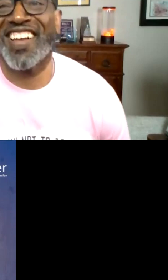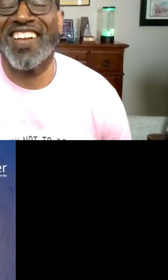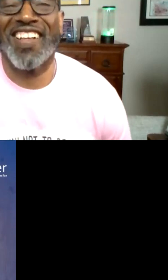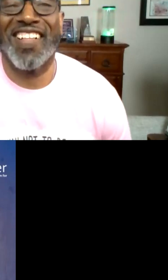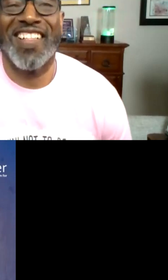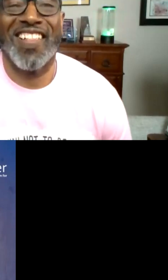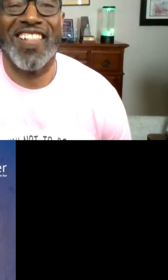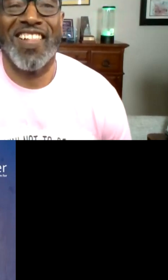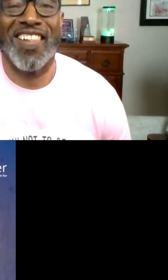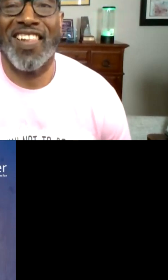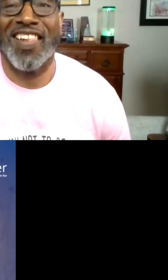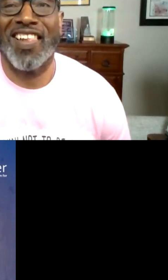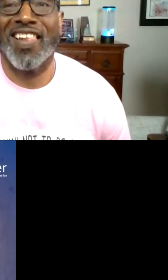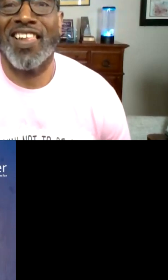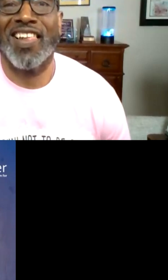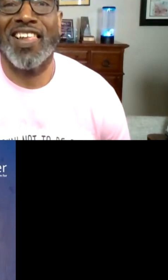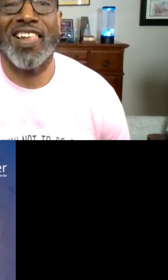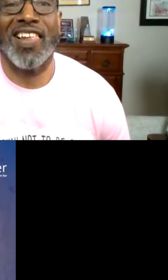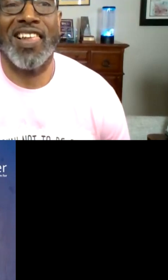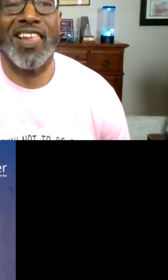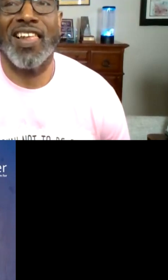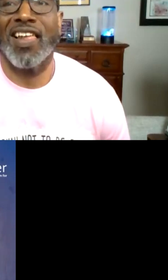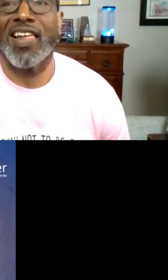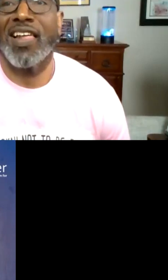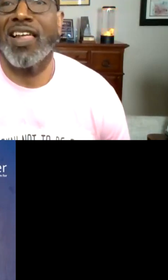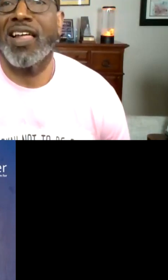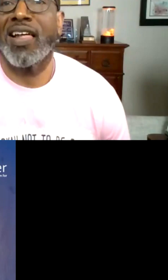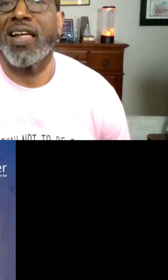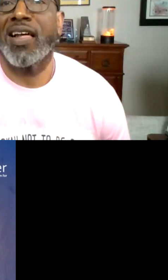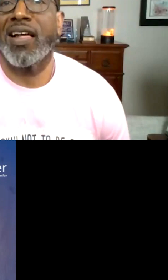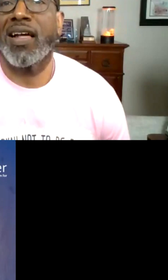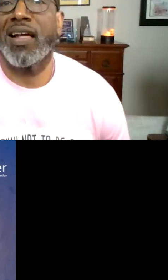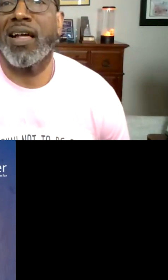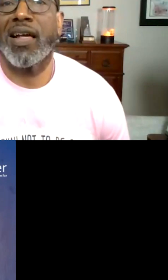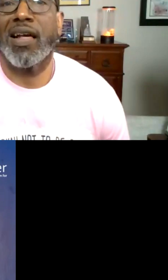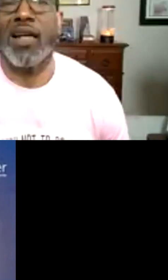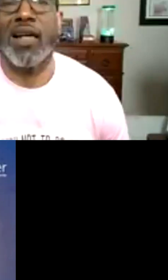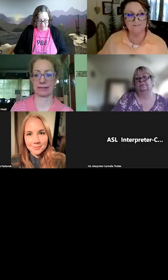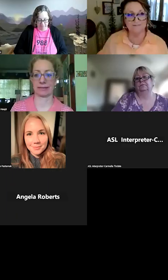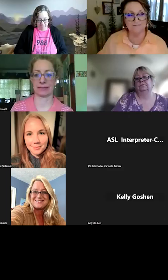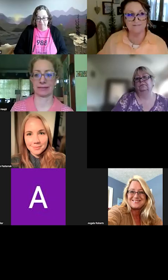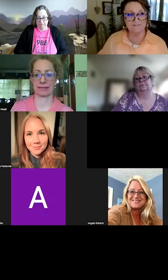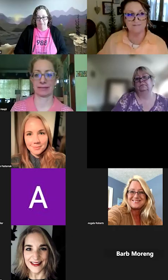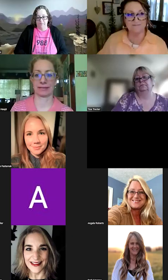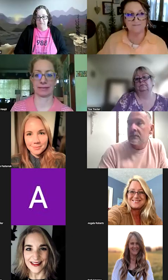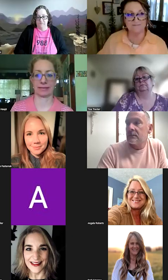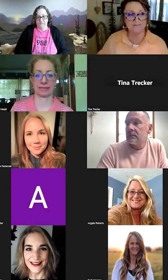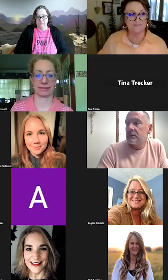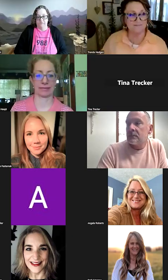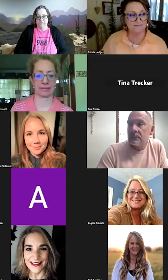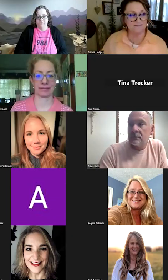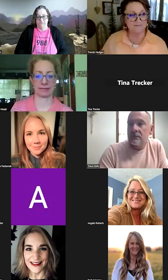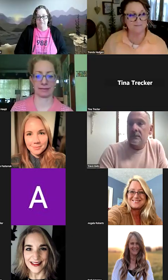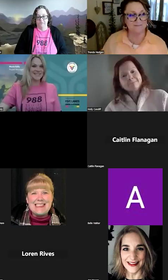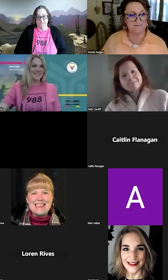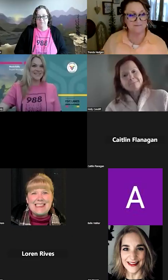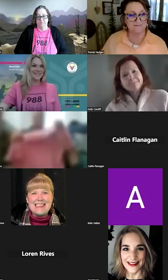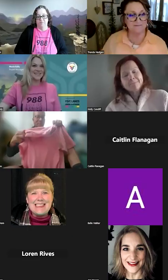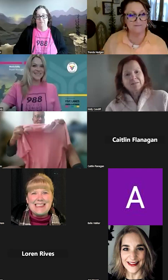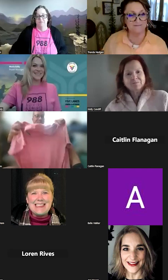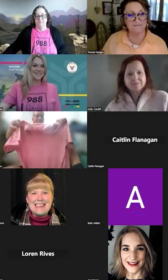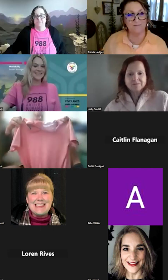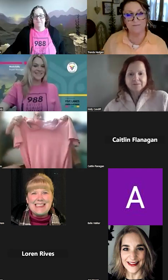BIGGER? >> WHEN I SWITCH TO GALLERY,